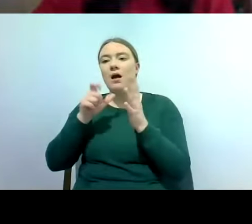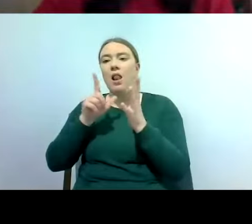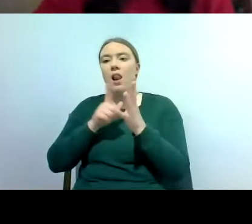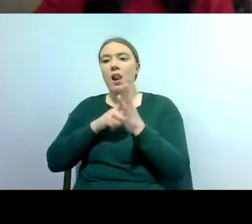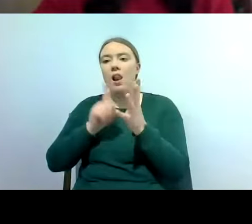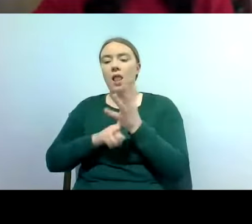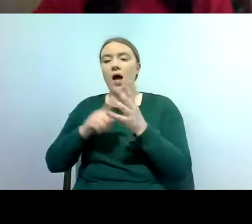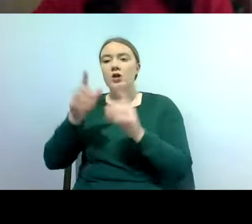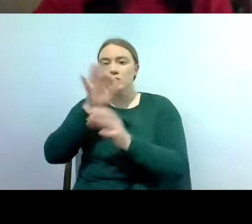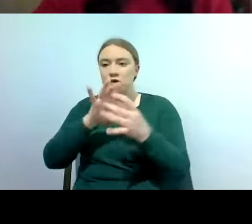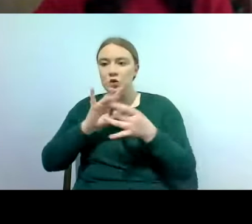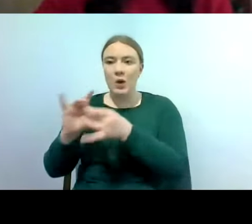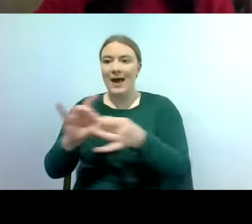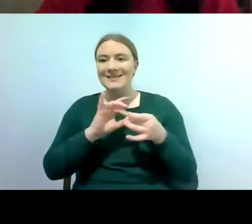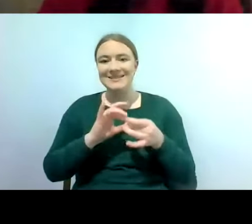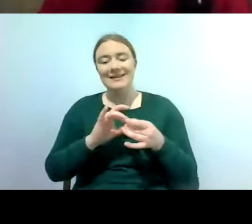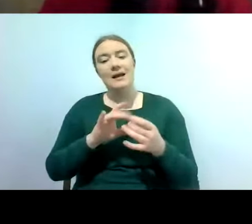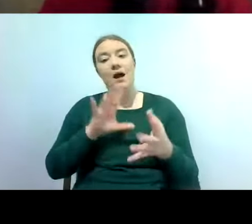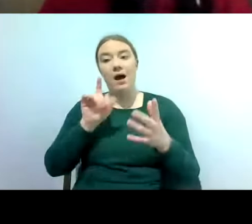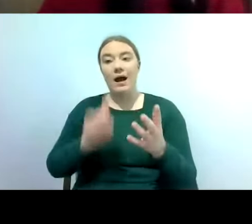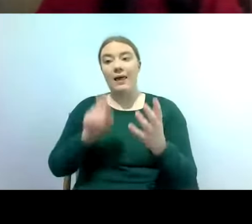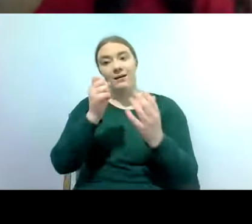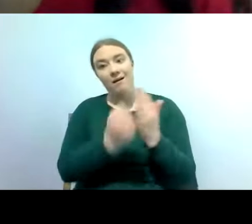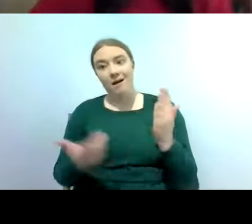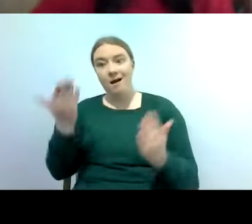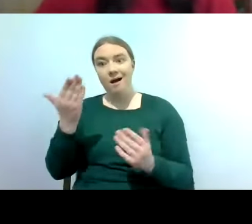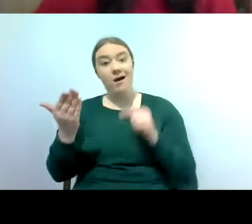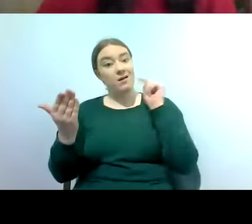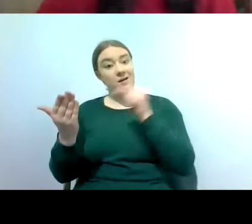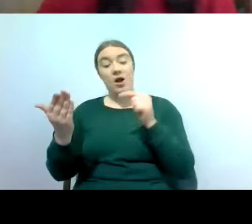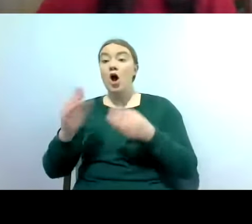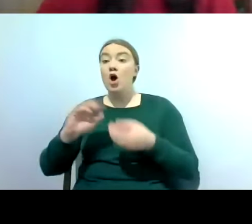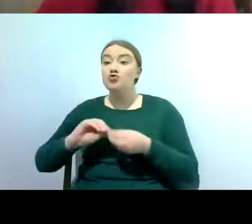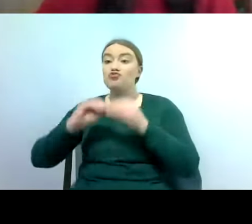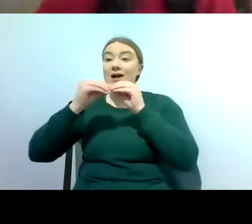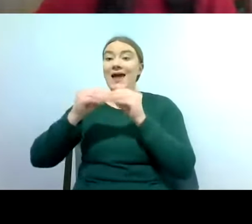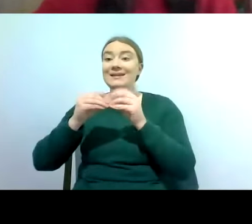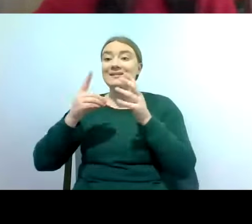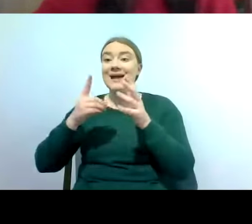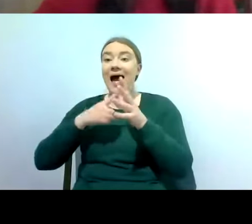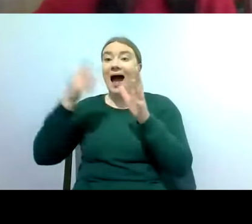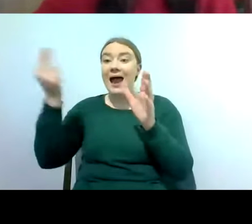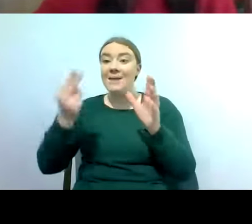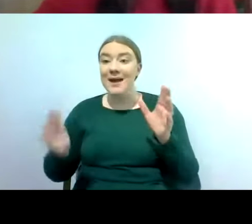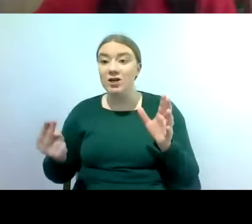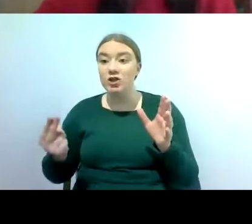it's just loading the page now um to create an animation where anyone would be able to go